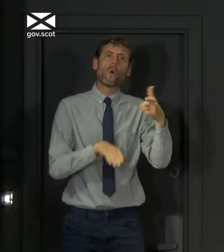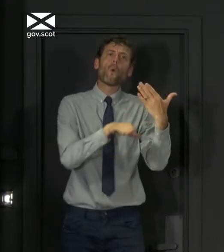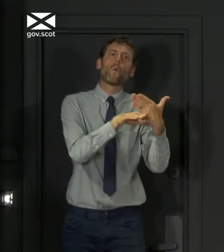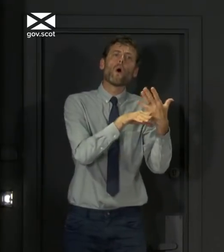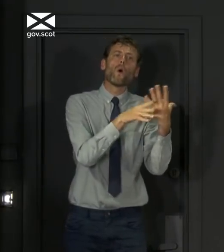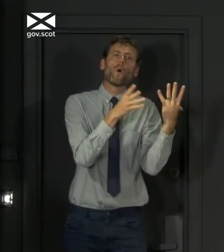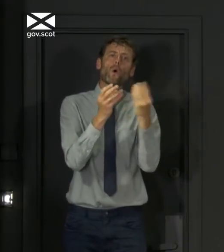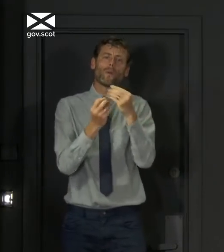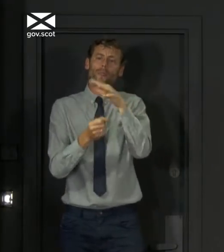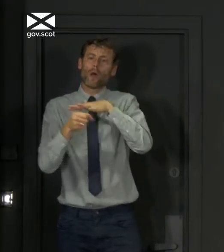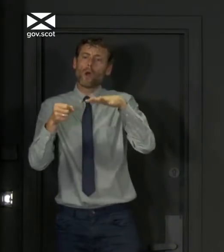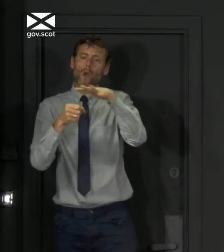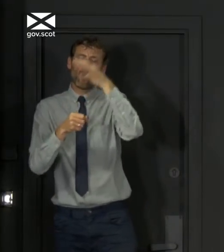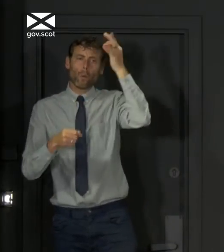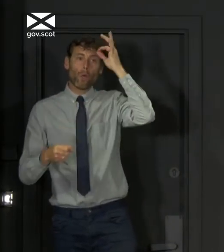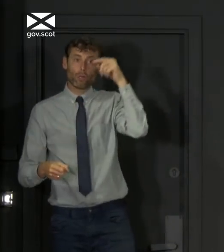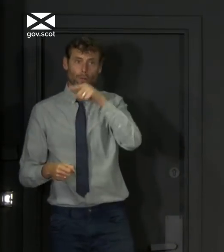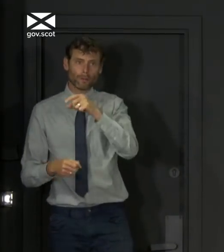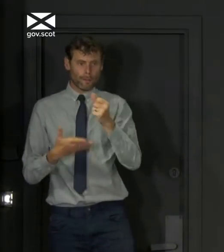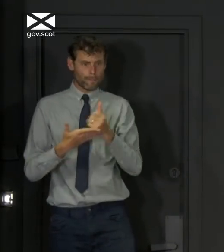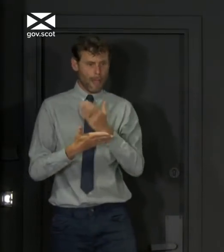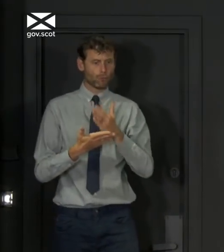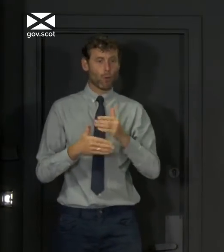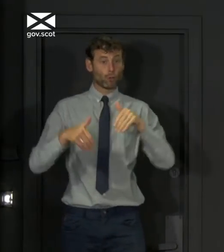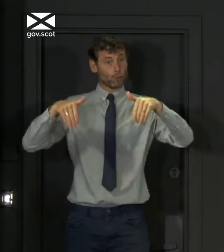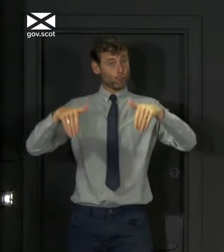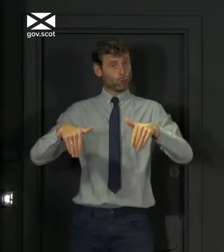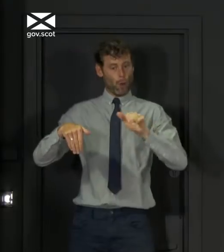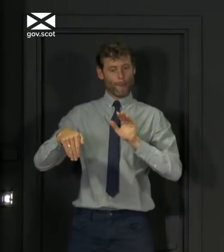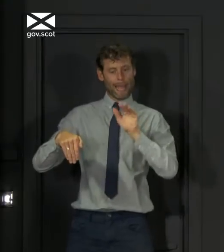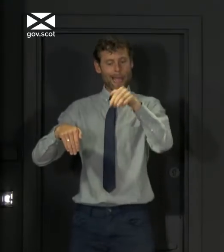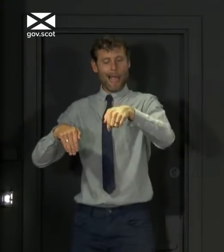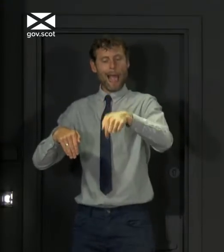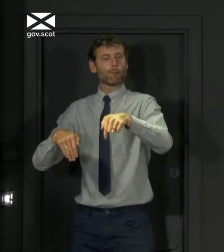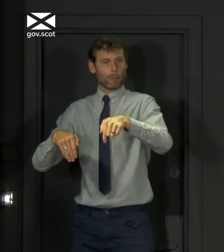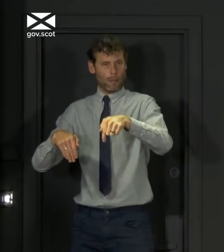to the public spaces outside shops. For example, distance markers are being laid down, and